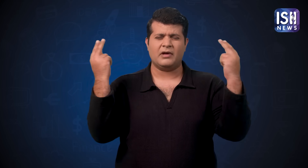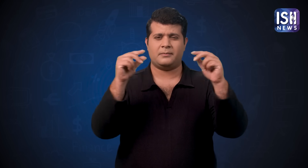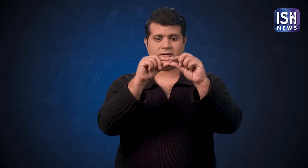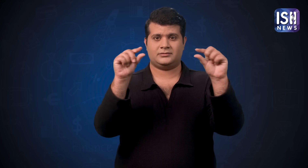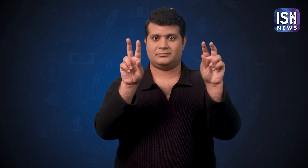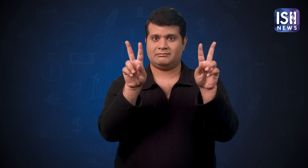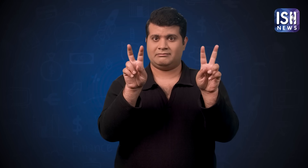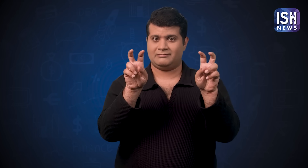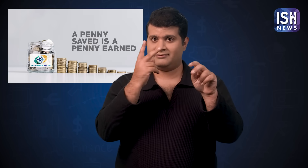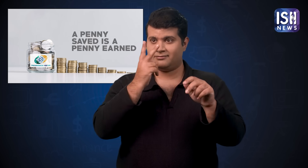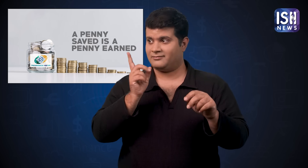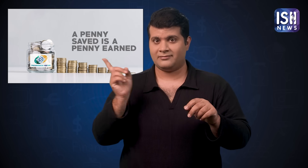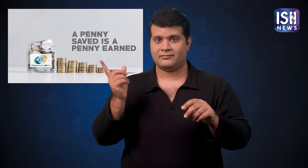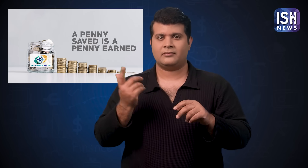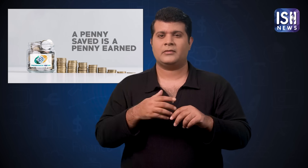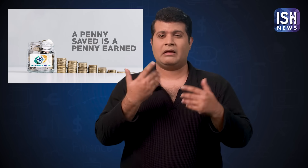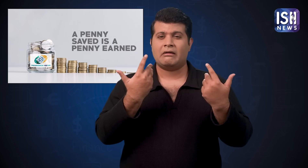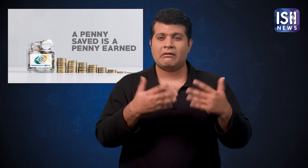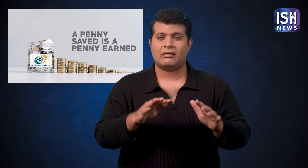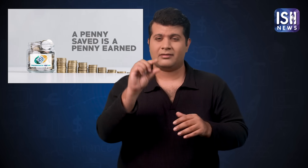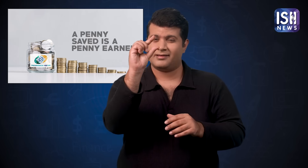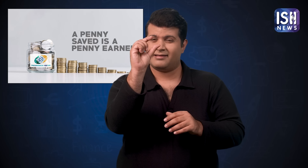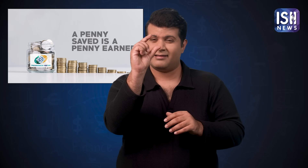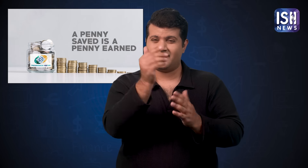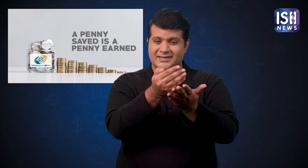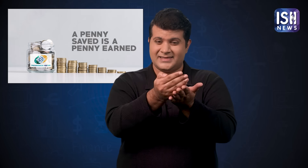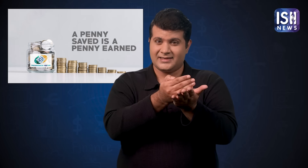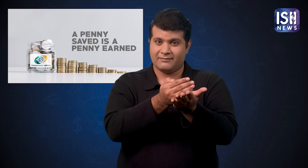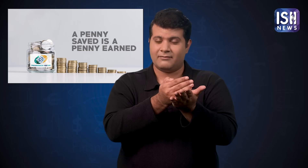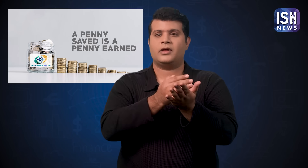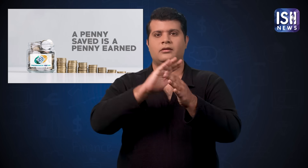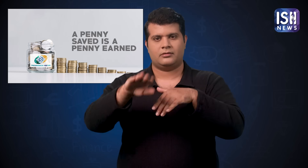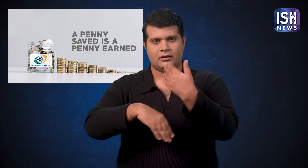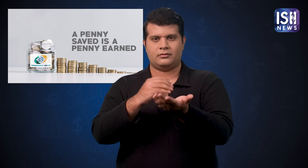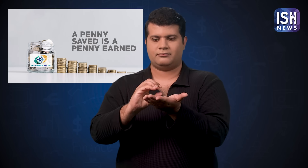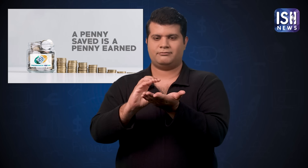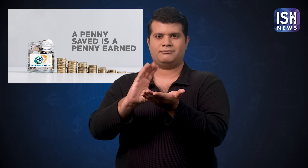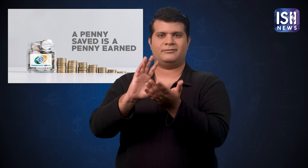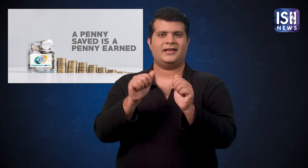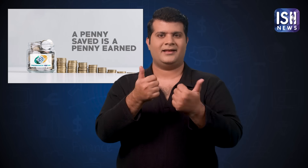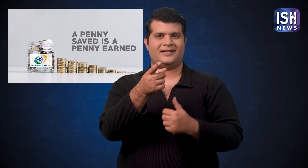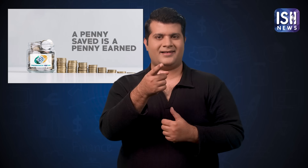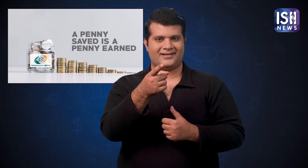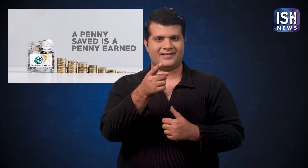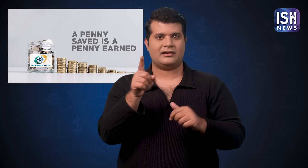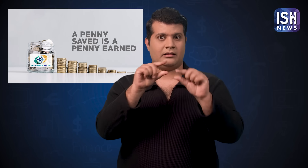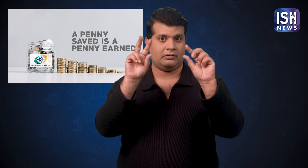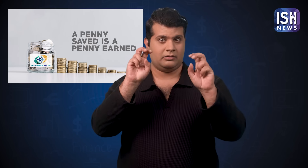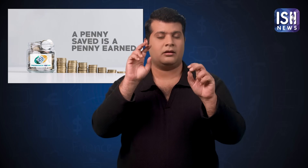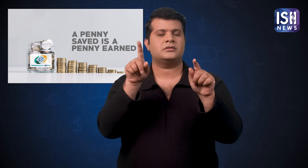We are aware of the famous quote which says, "A penny saved is a penny earned."